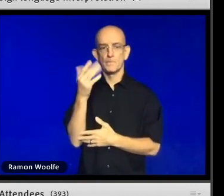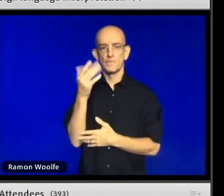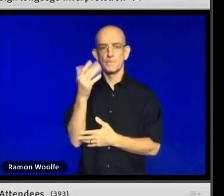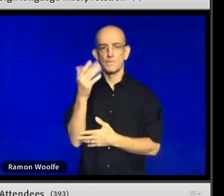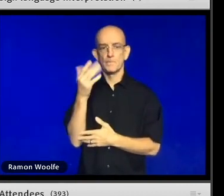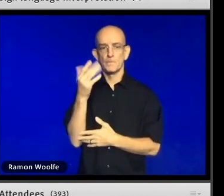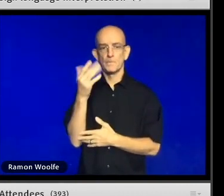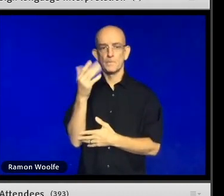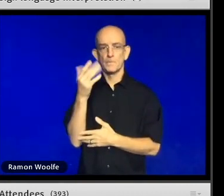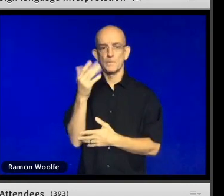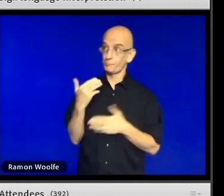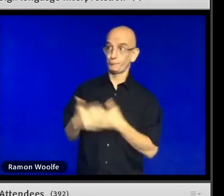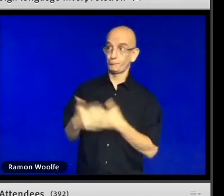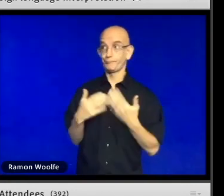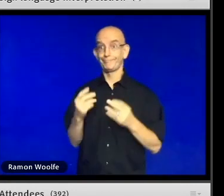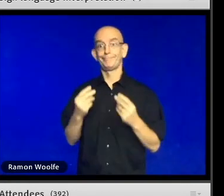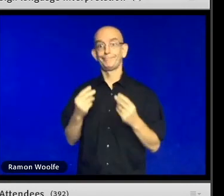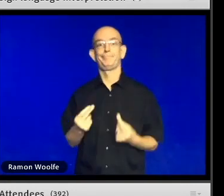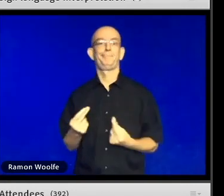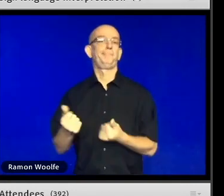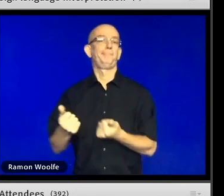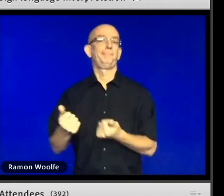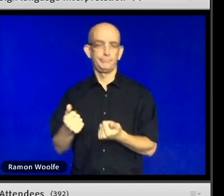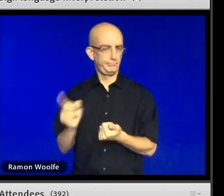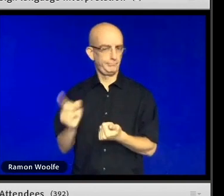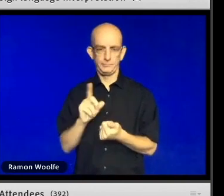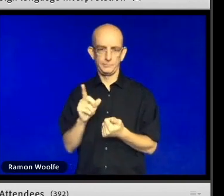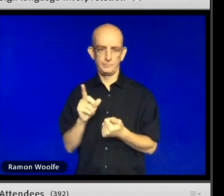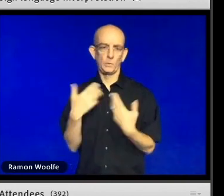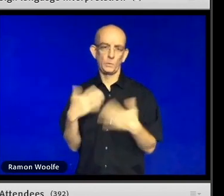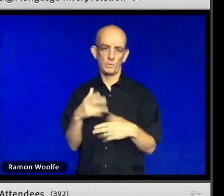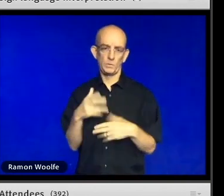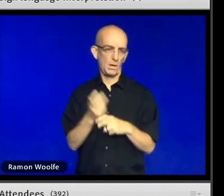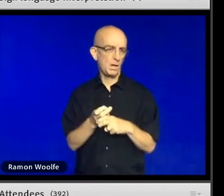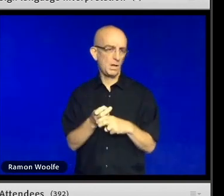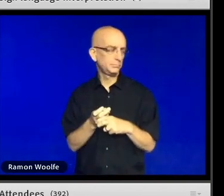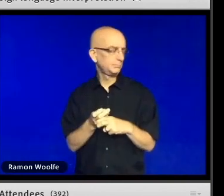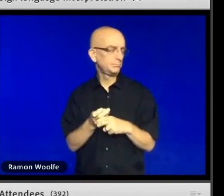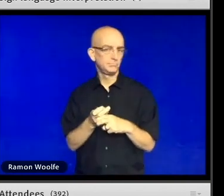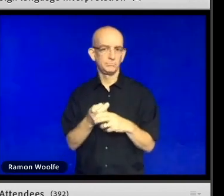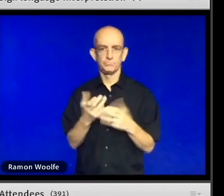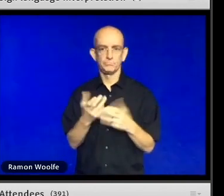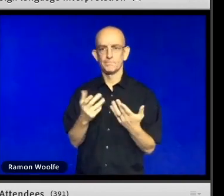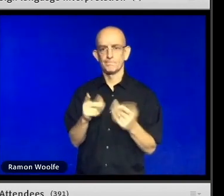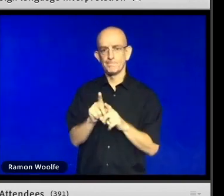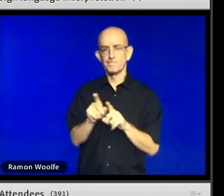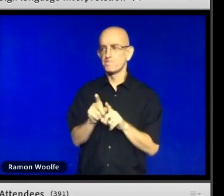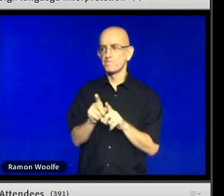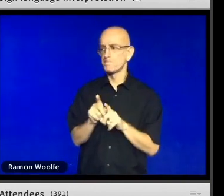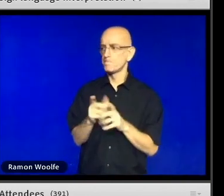realize that with all the effective protocol education and all that was going on, there